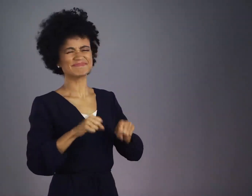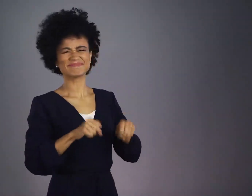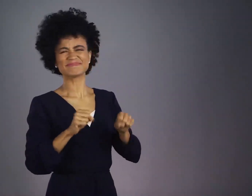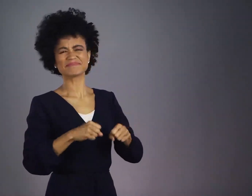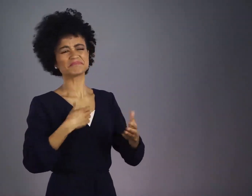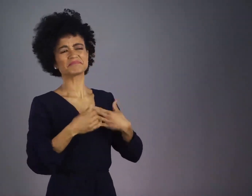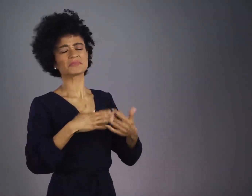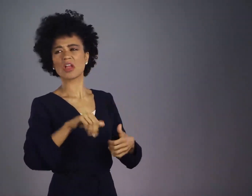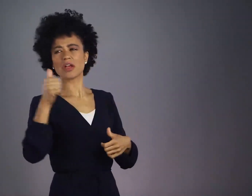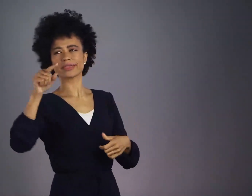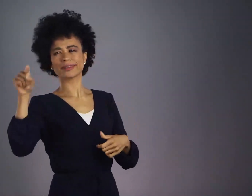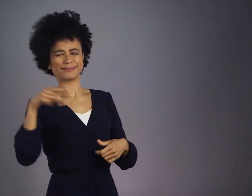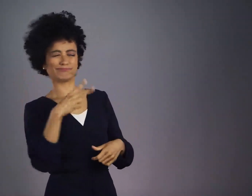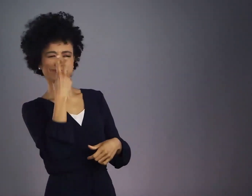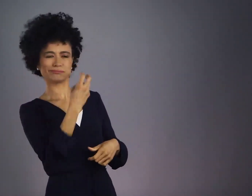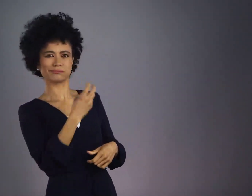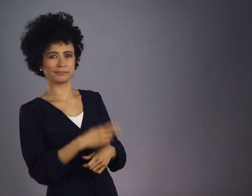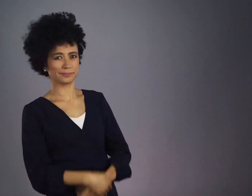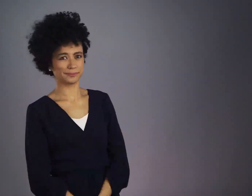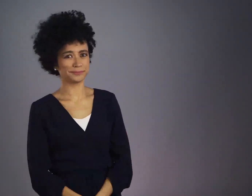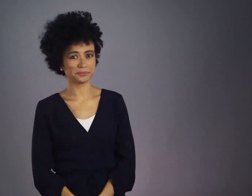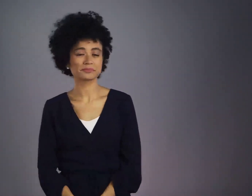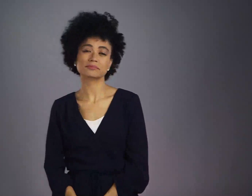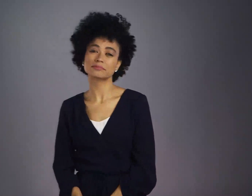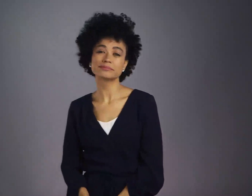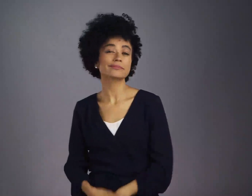We have believed them when no one else could or would.